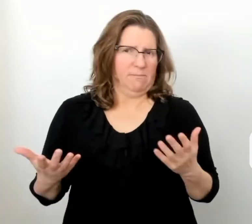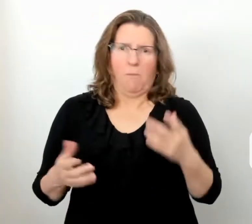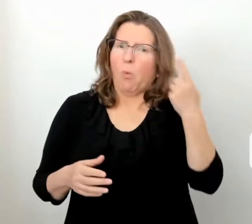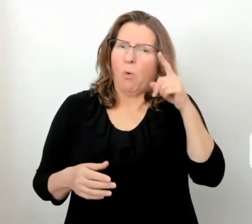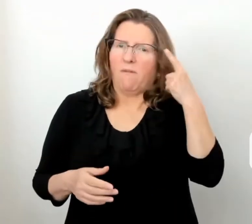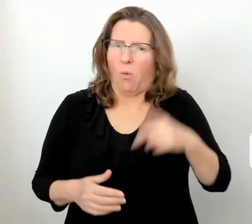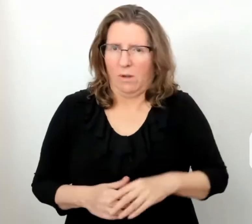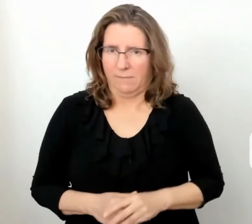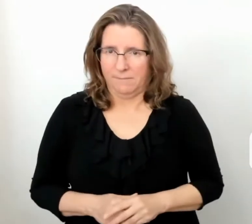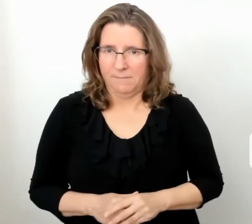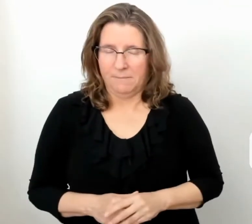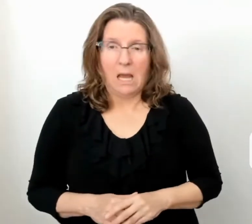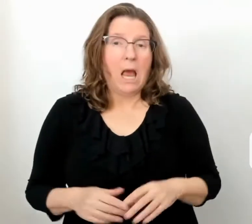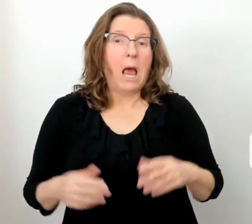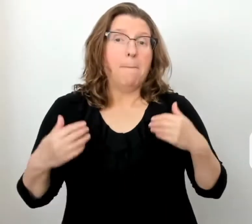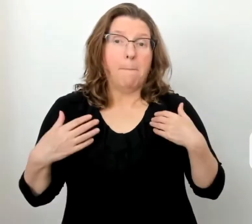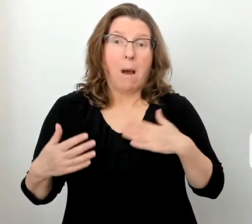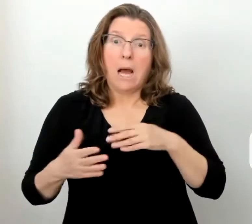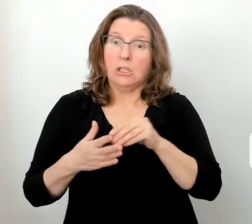To what end?